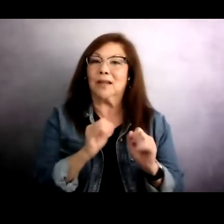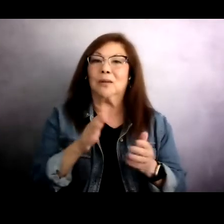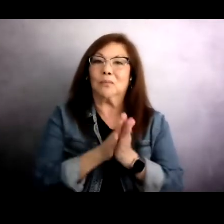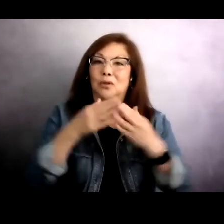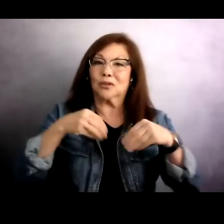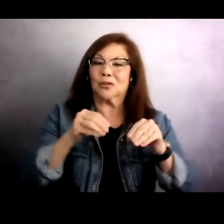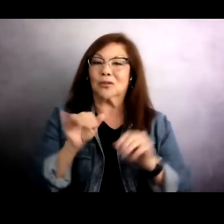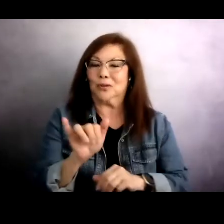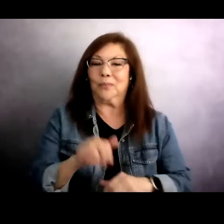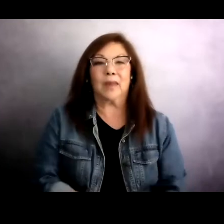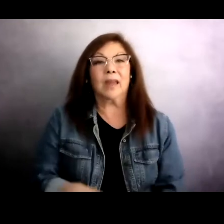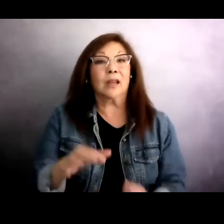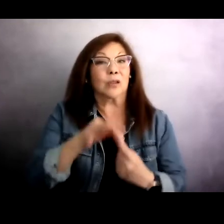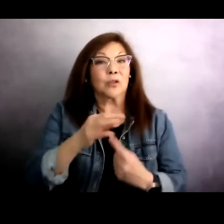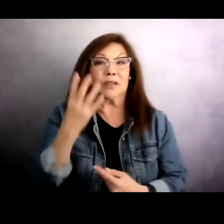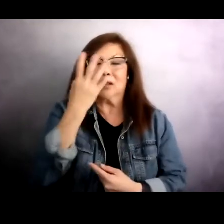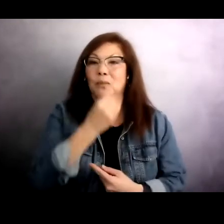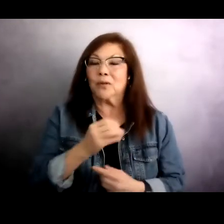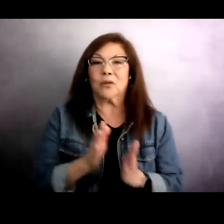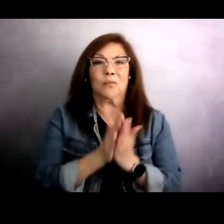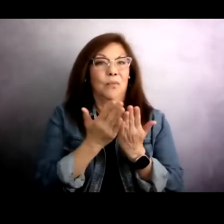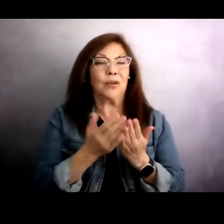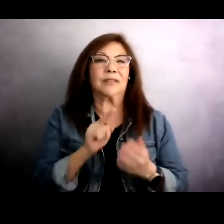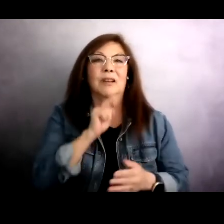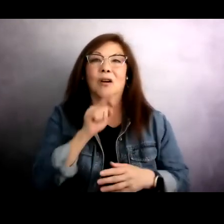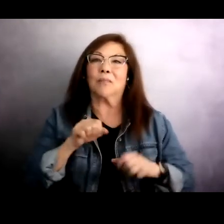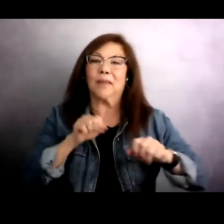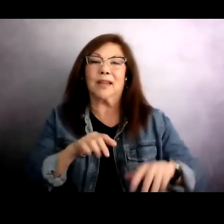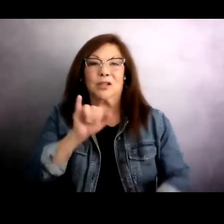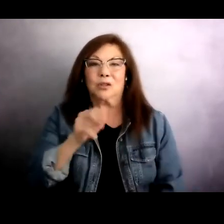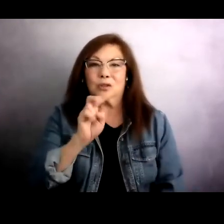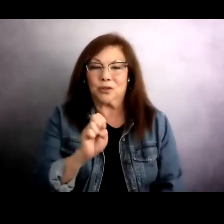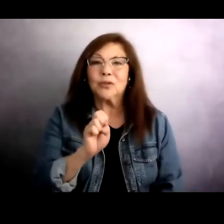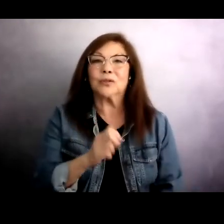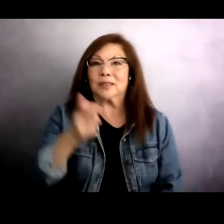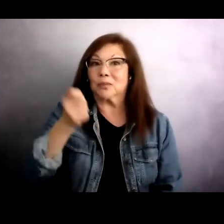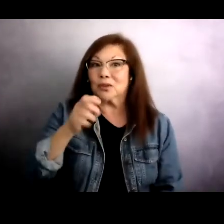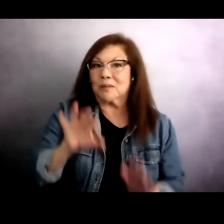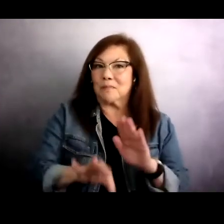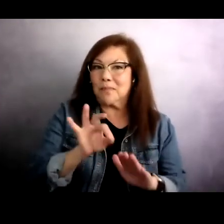'The Chosen and the Beautiful' is Books Are Magic's June subscription pick. You can learn